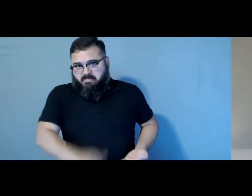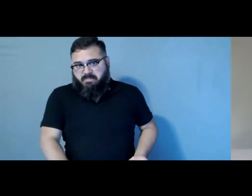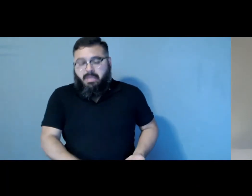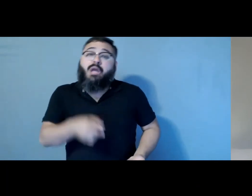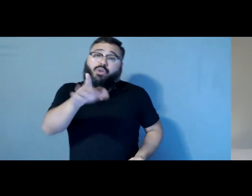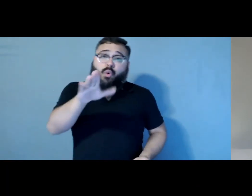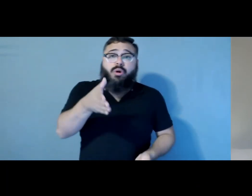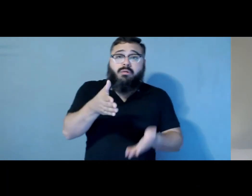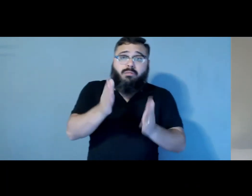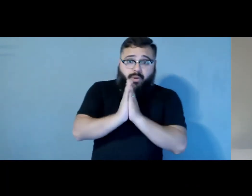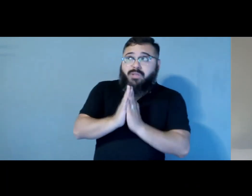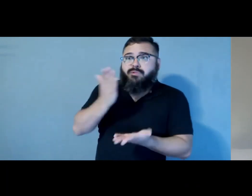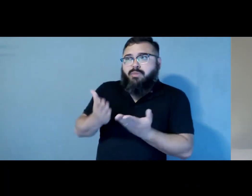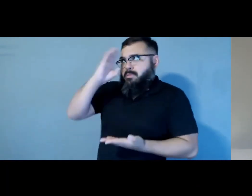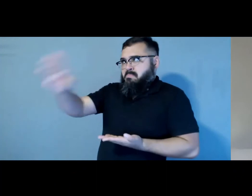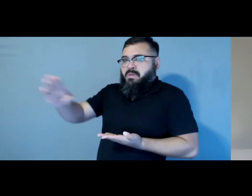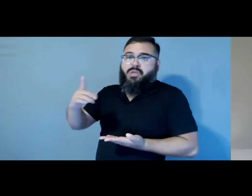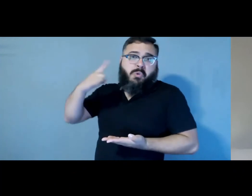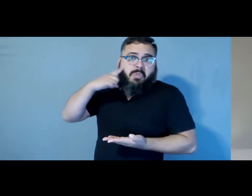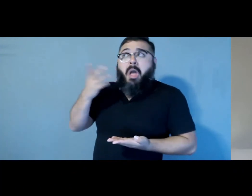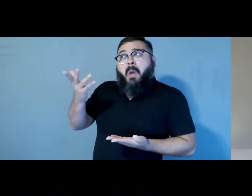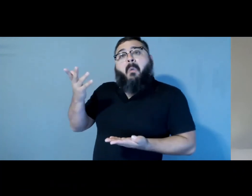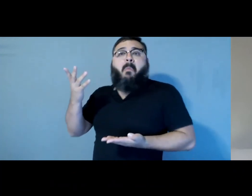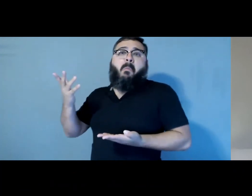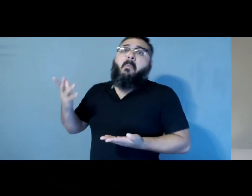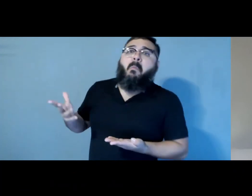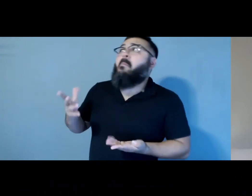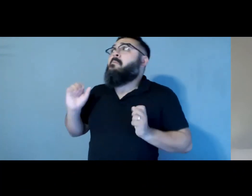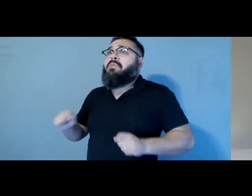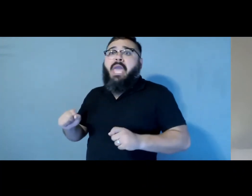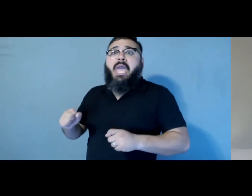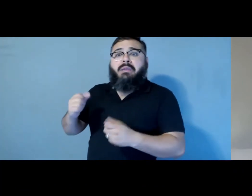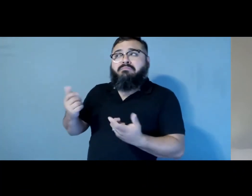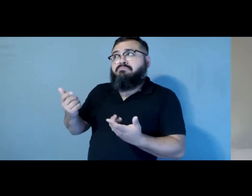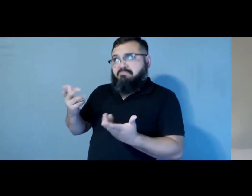or they thought, you thought that they would be something that can be implemented, but the employer here,